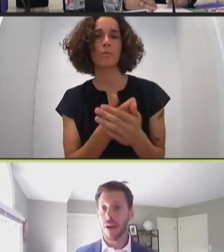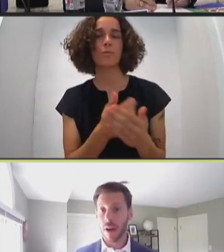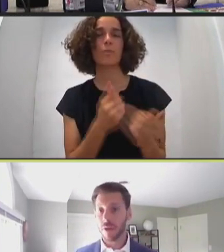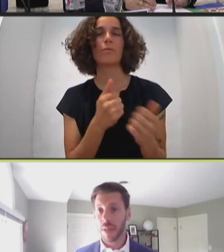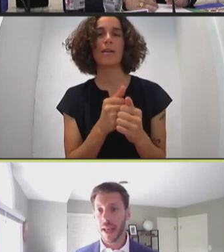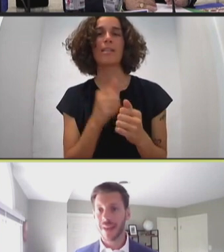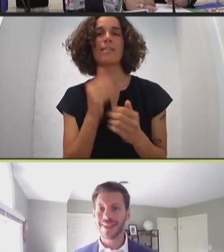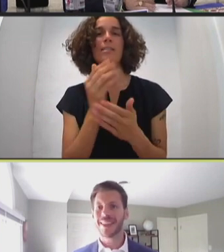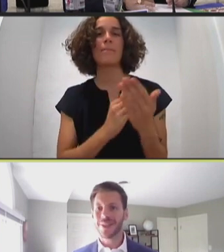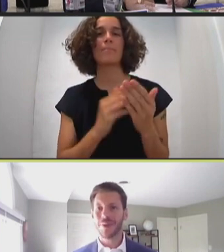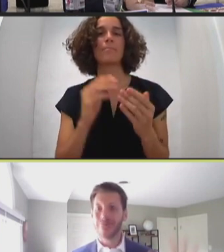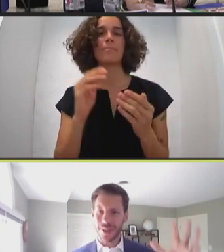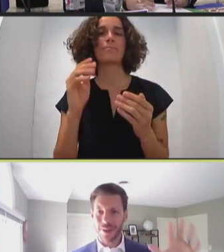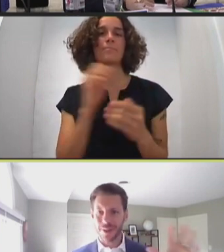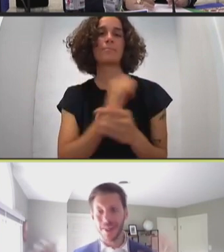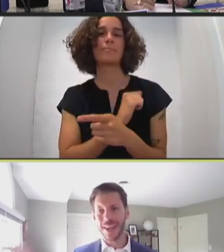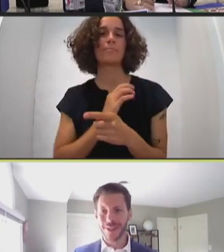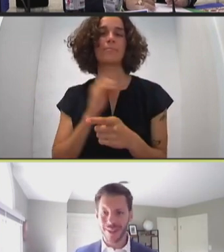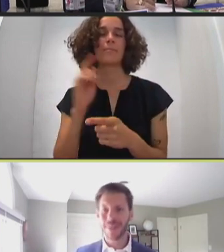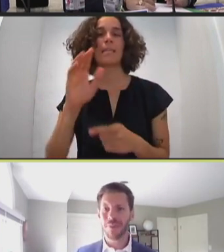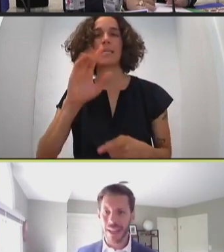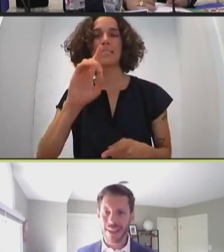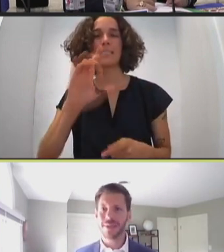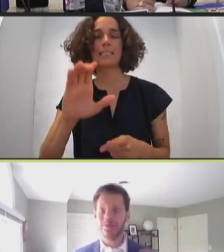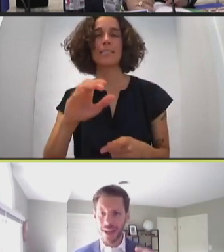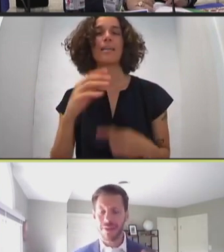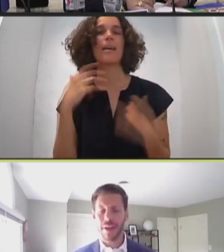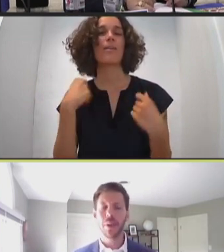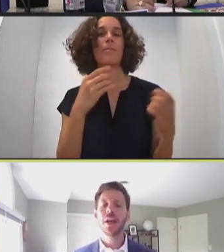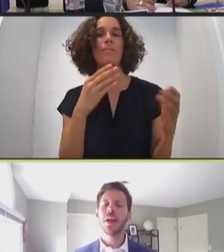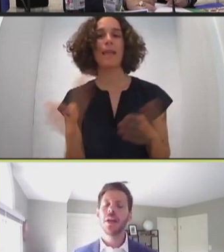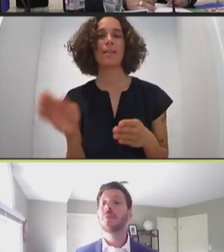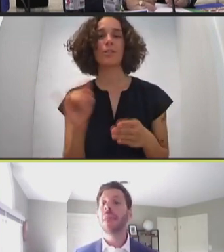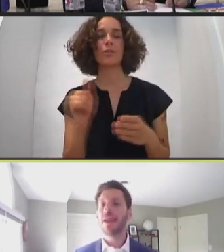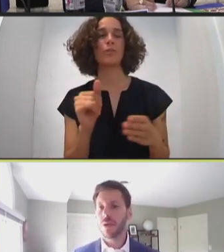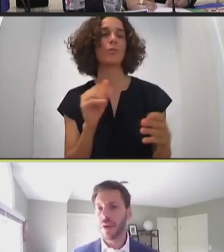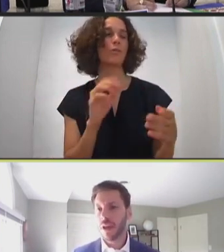our health plans. Like so, it was the association, the plans themselves and -- to make sure we could